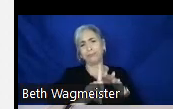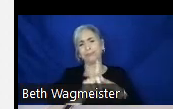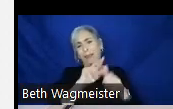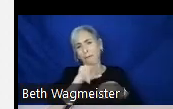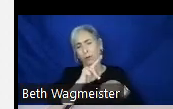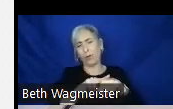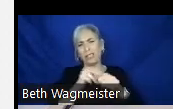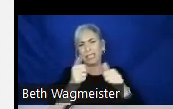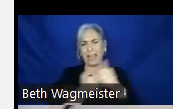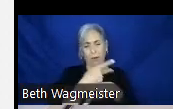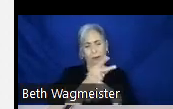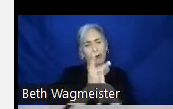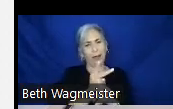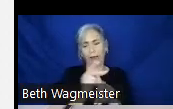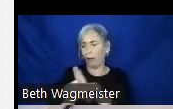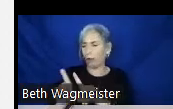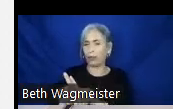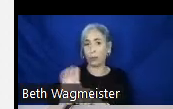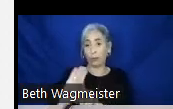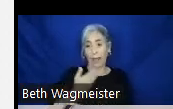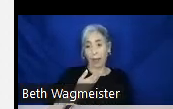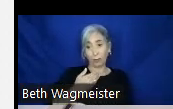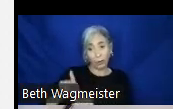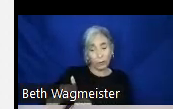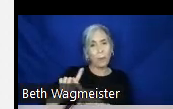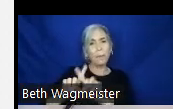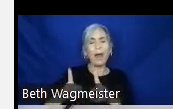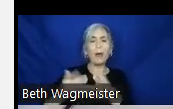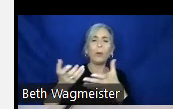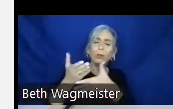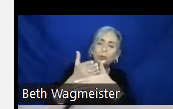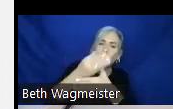in every product and also in ours. But we thought we would share some lessons.